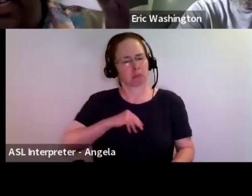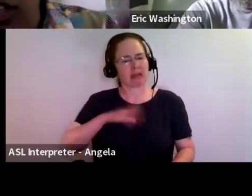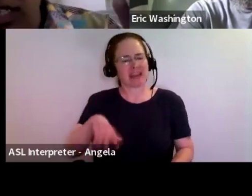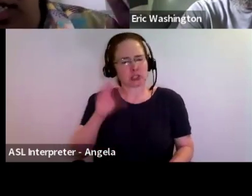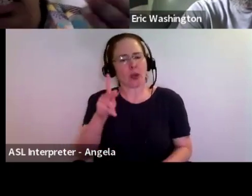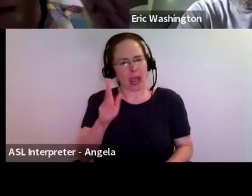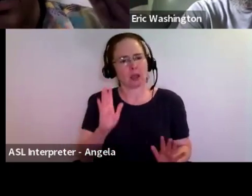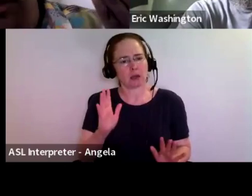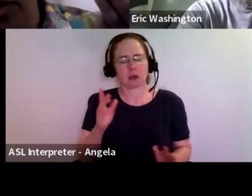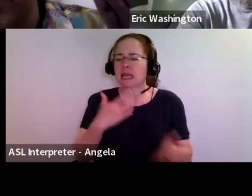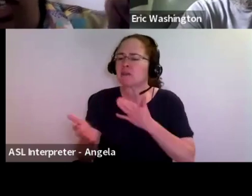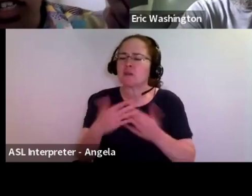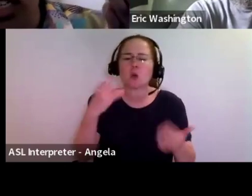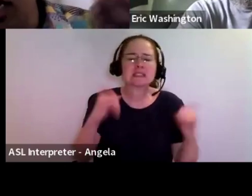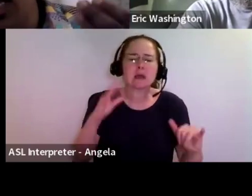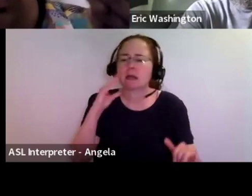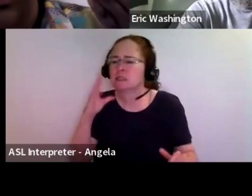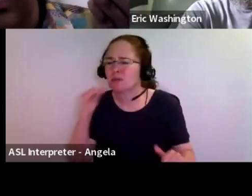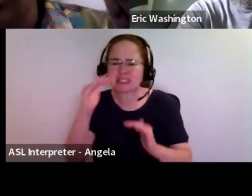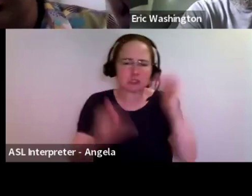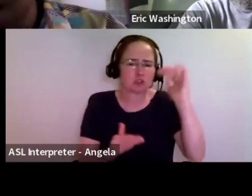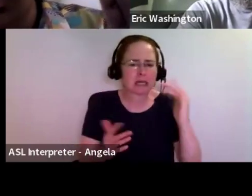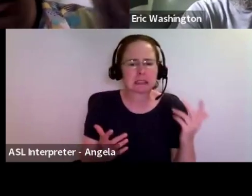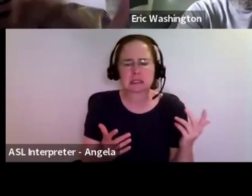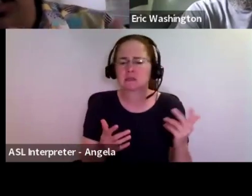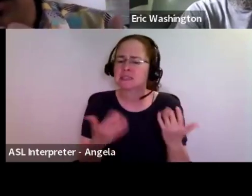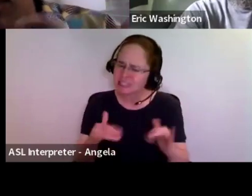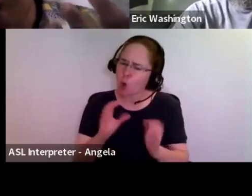see injustice and we experience justice, that it is okay to also